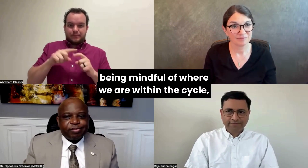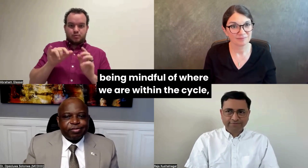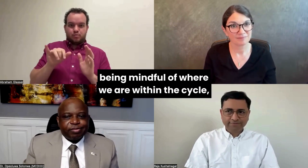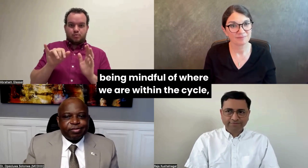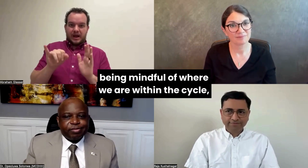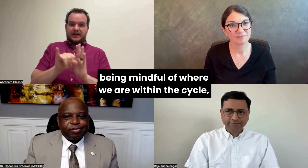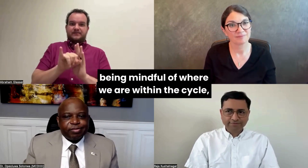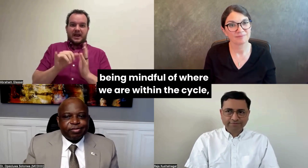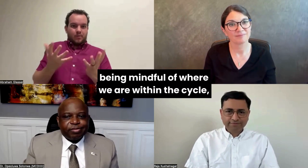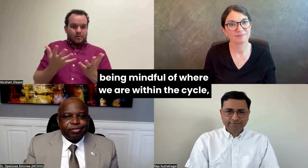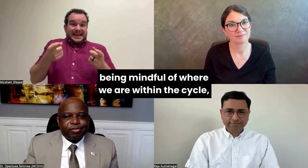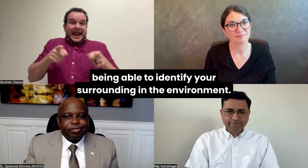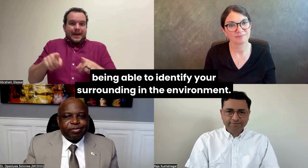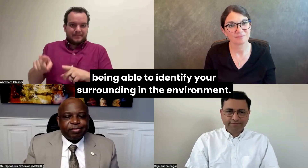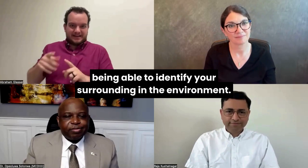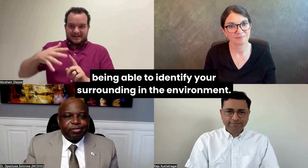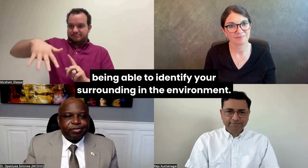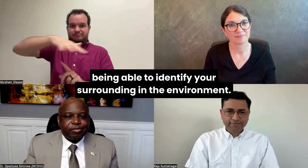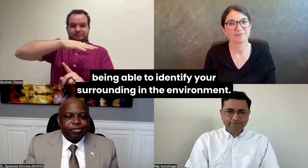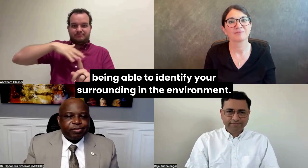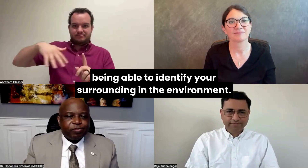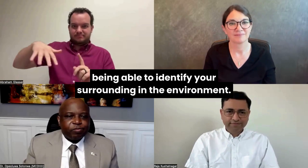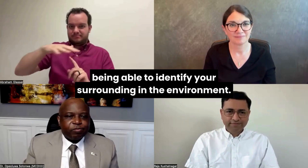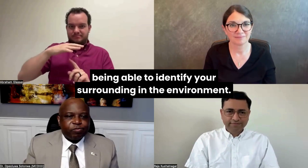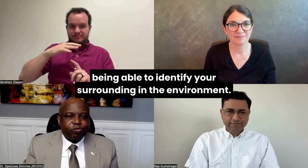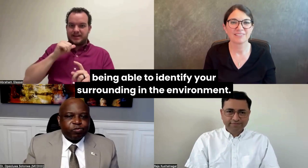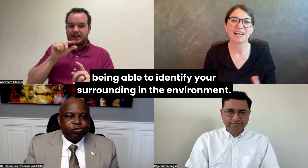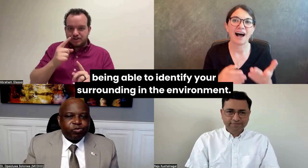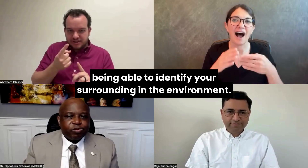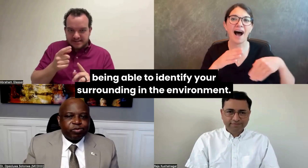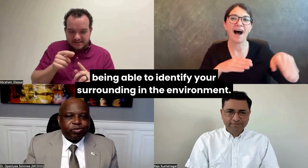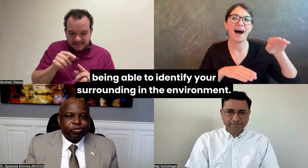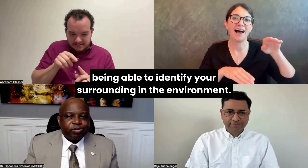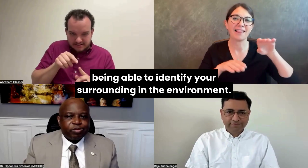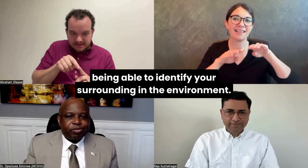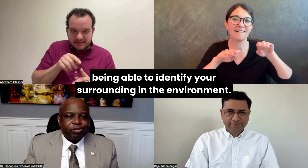being able to identify your surrounding in the environment. At different levels, yeah.